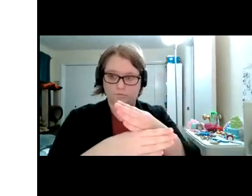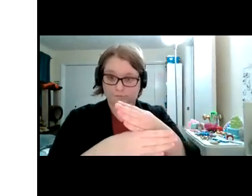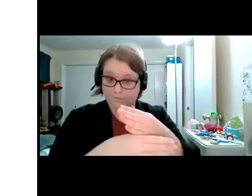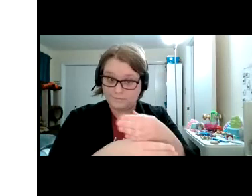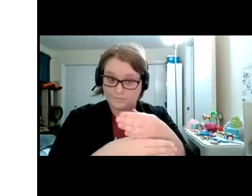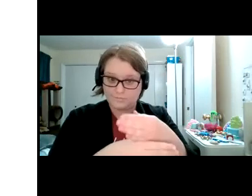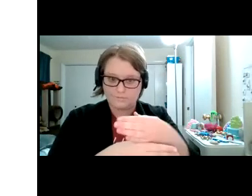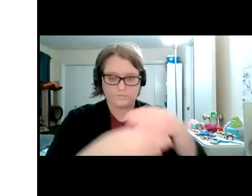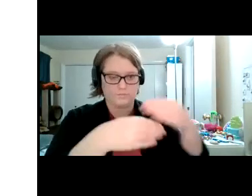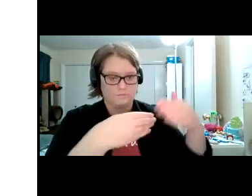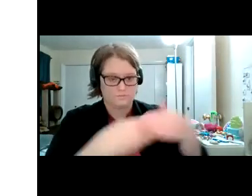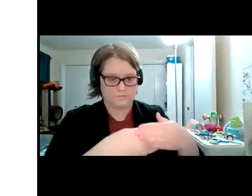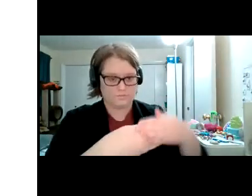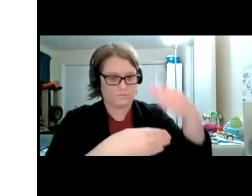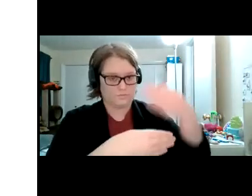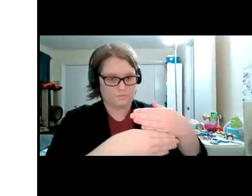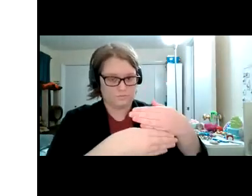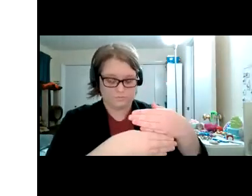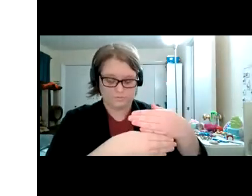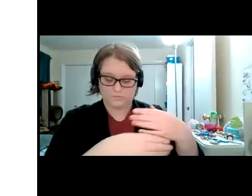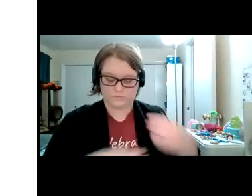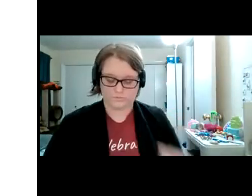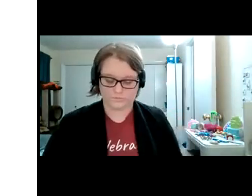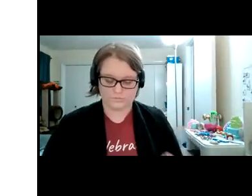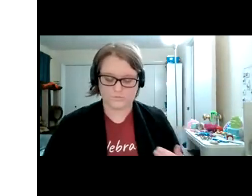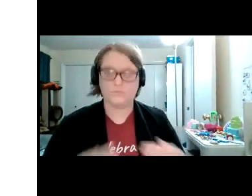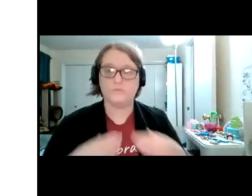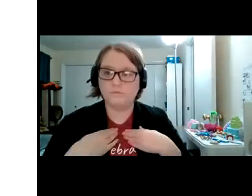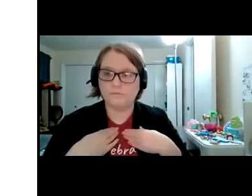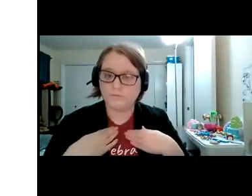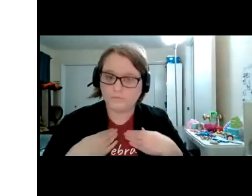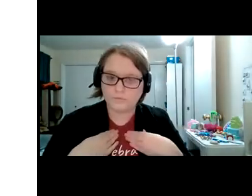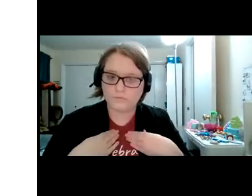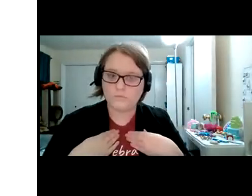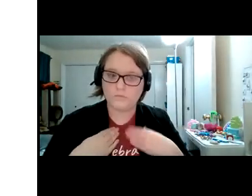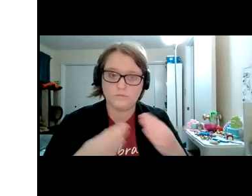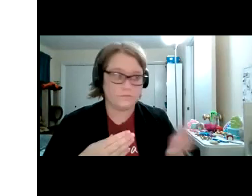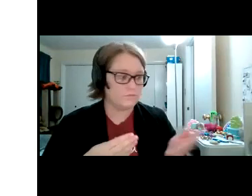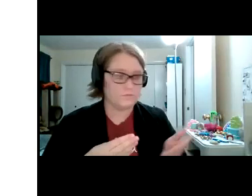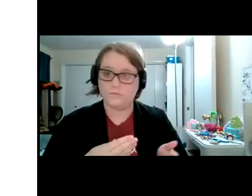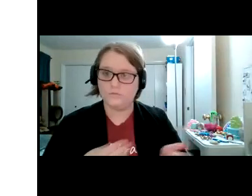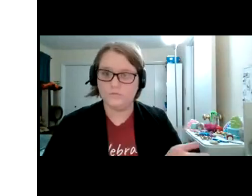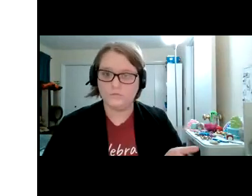complicated. And when it comes to advocacy, we have to be mindful of where others are coming